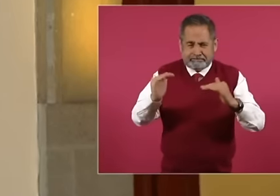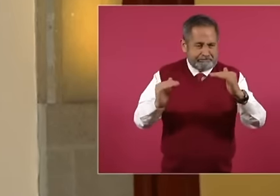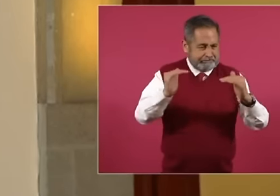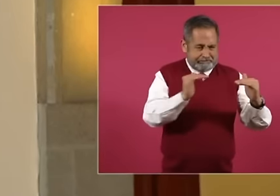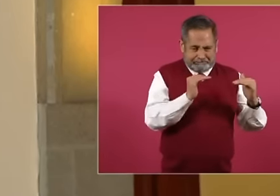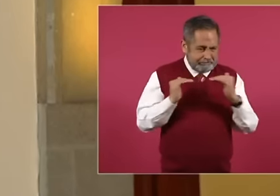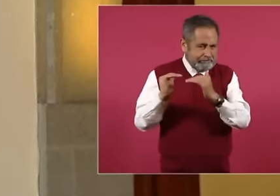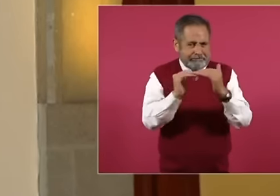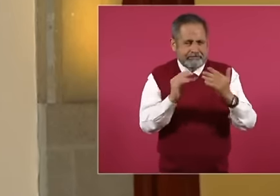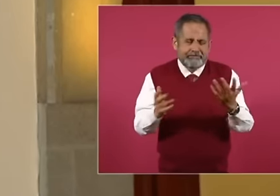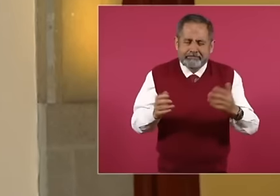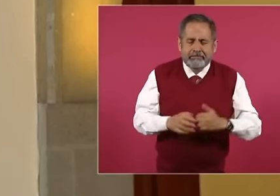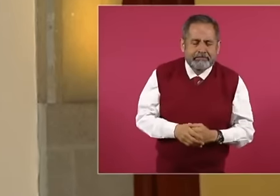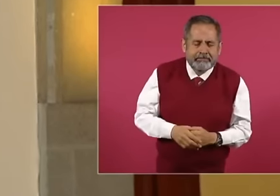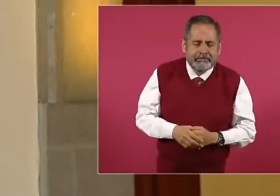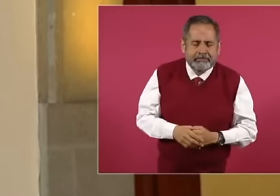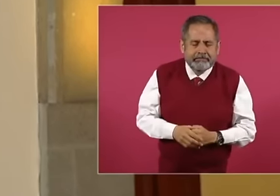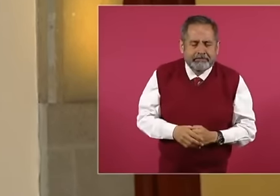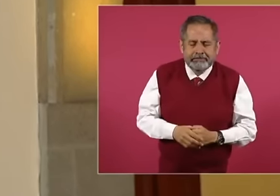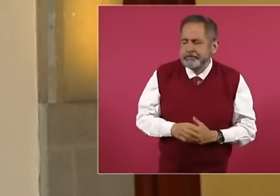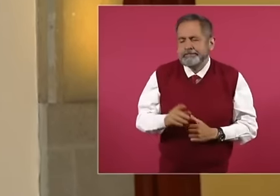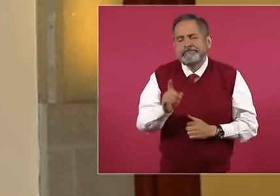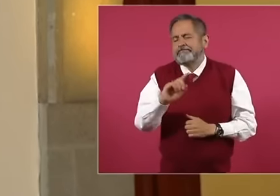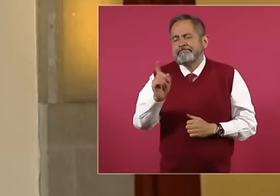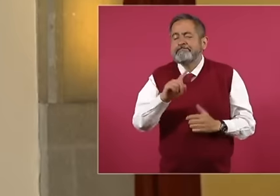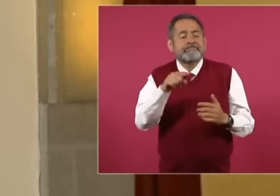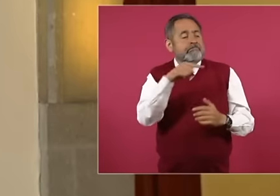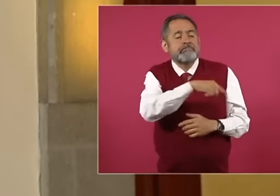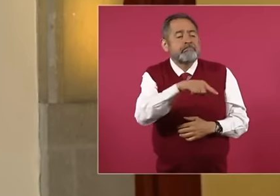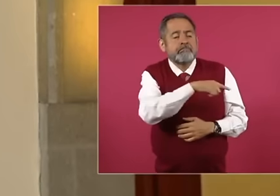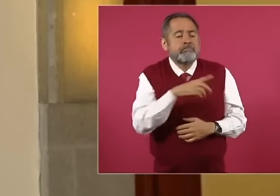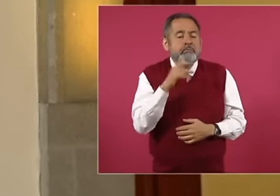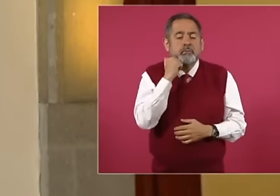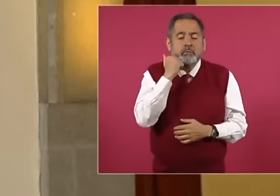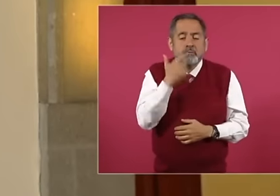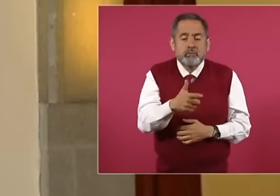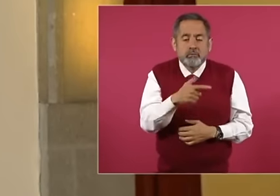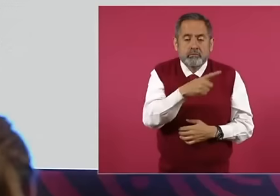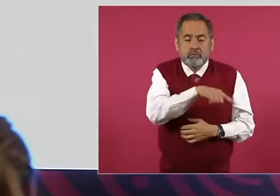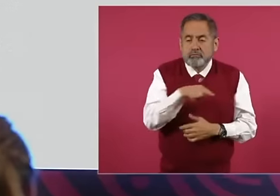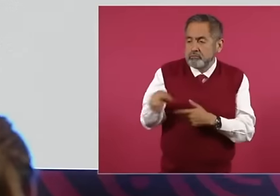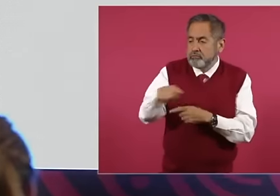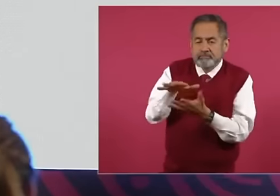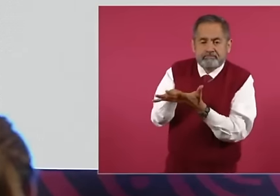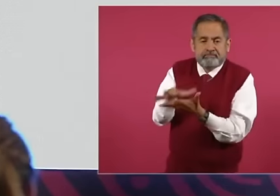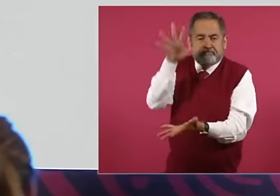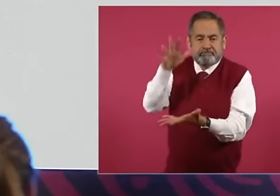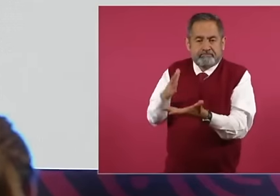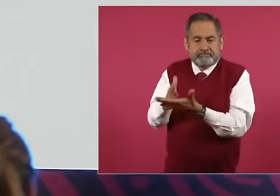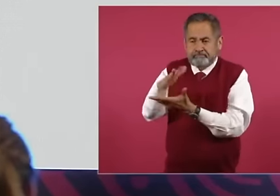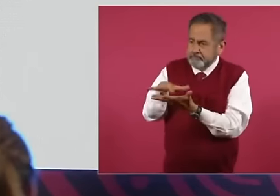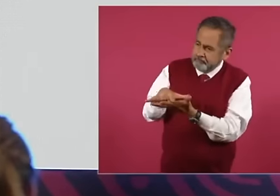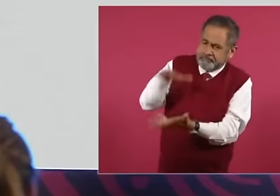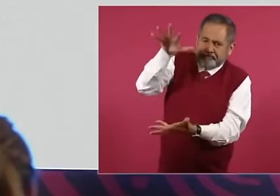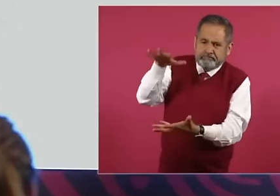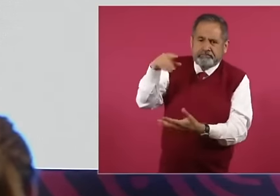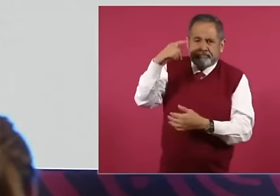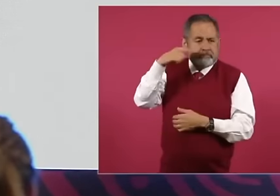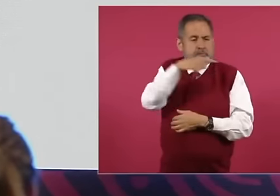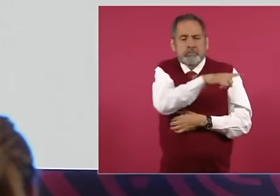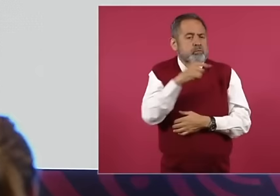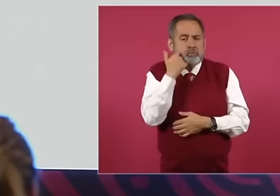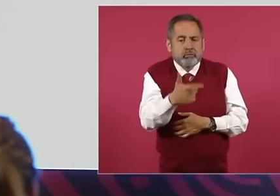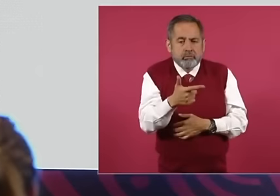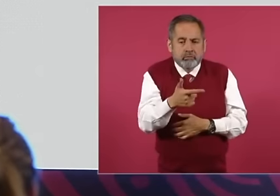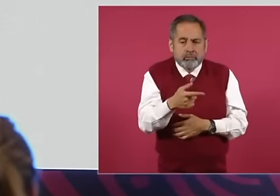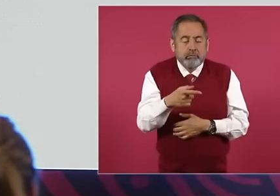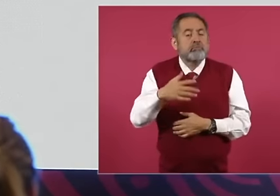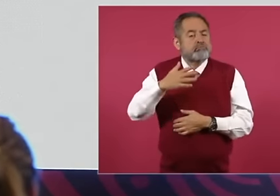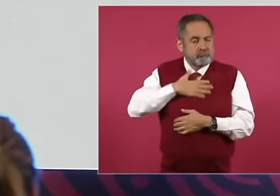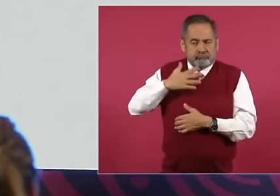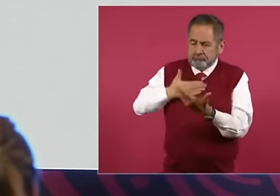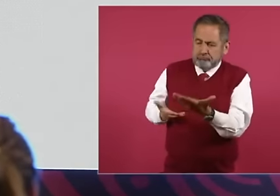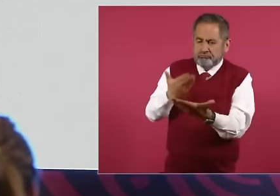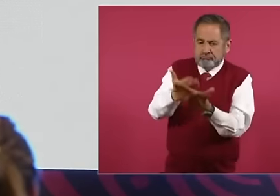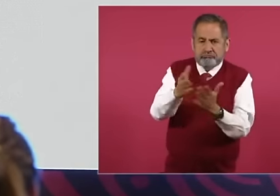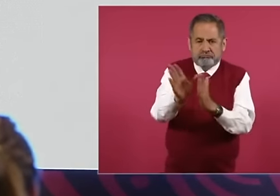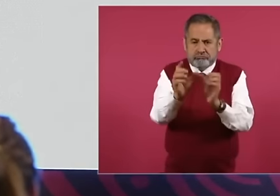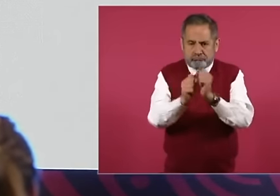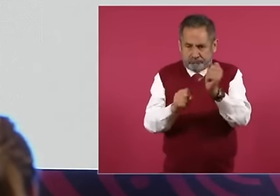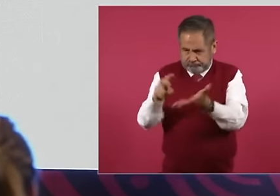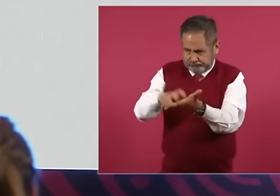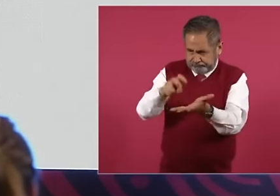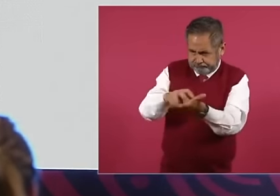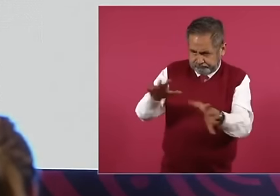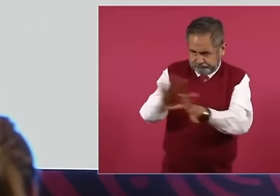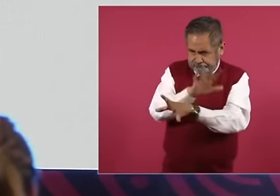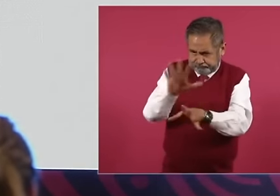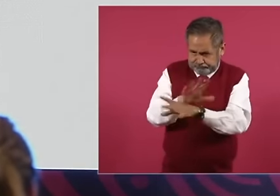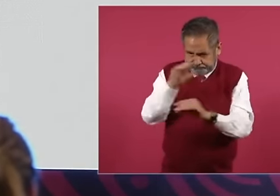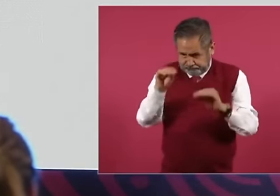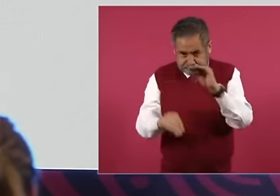is to have a majority to be able to reform the Constitution. Because if the Constitution is reformed,